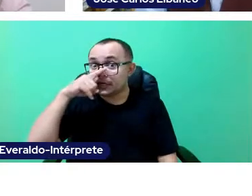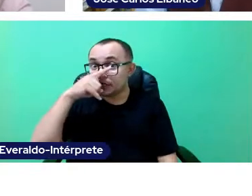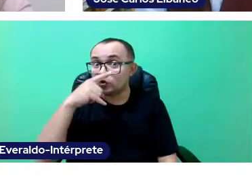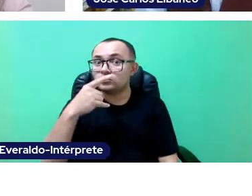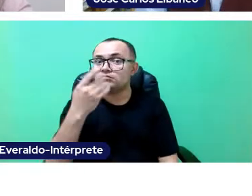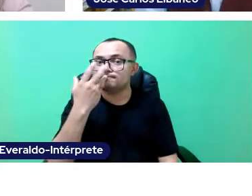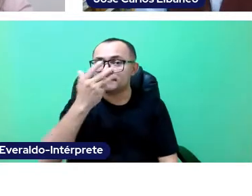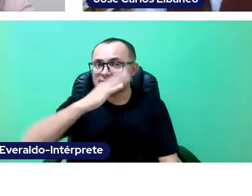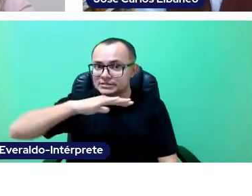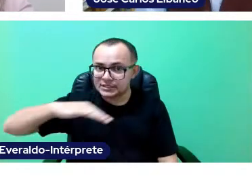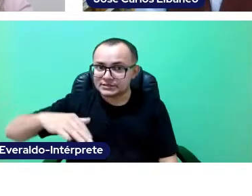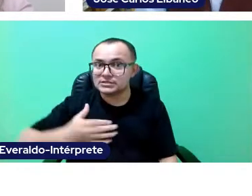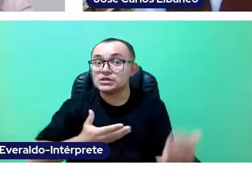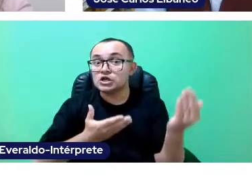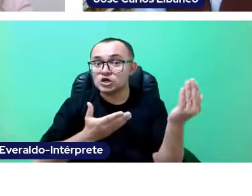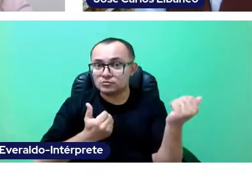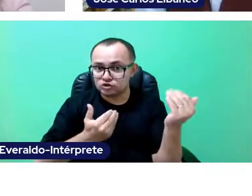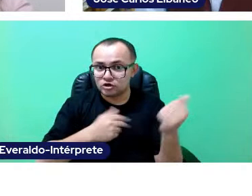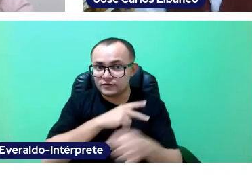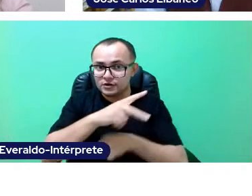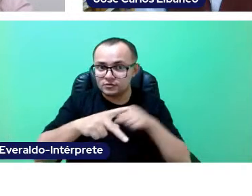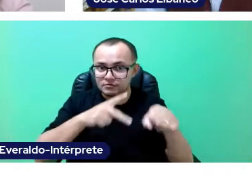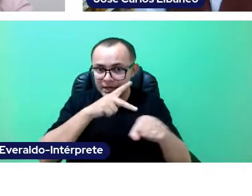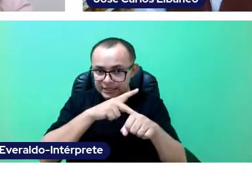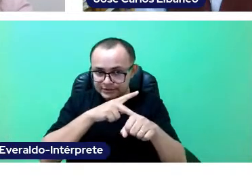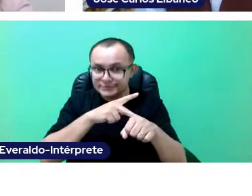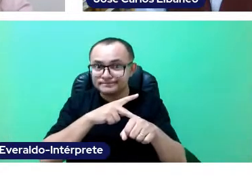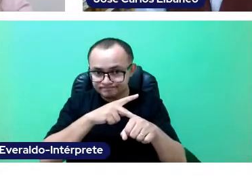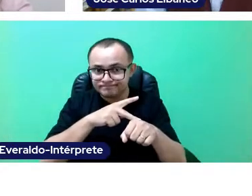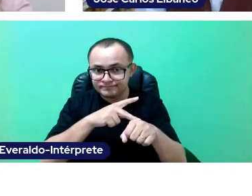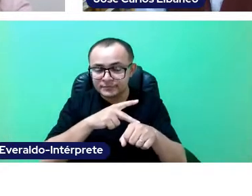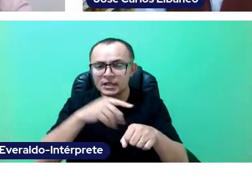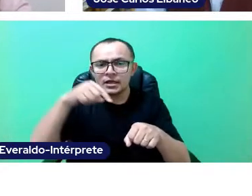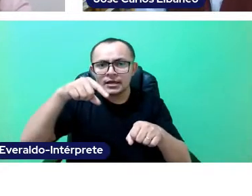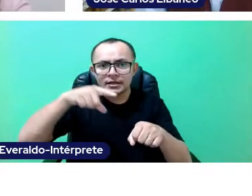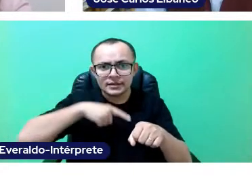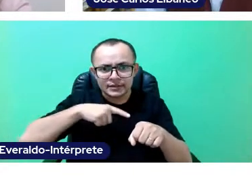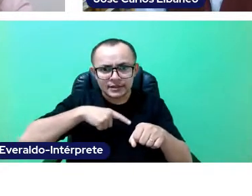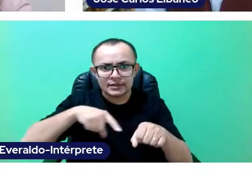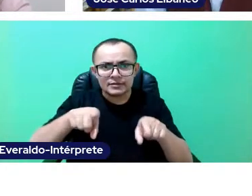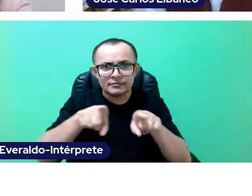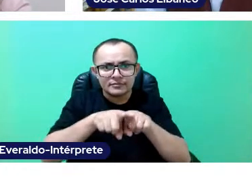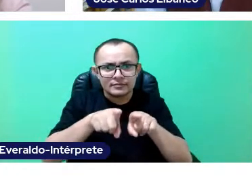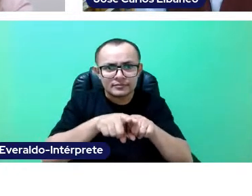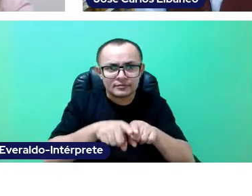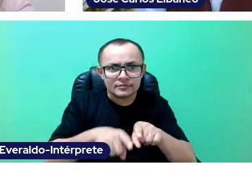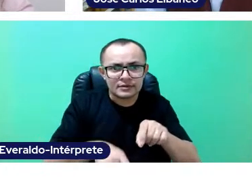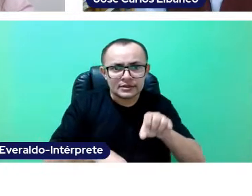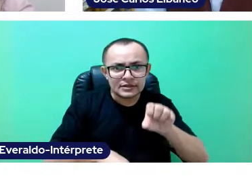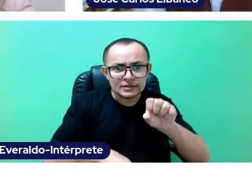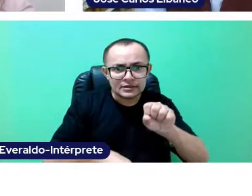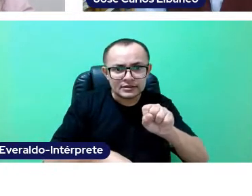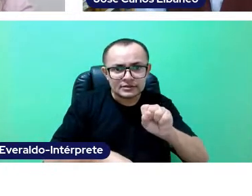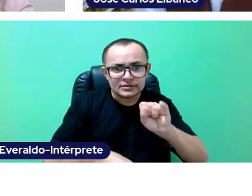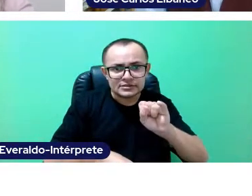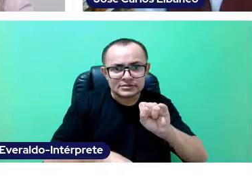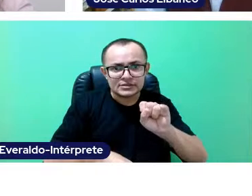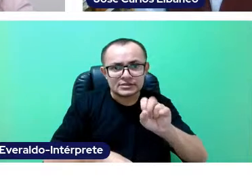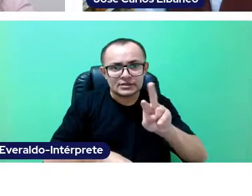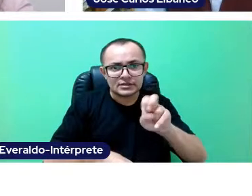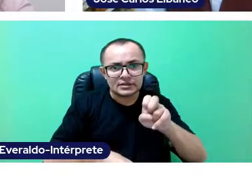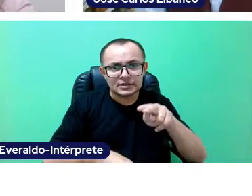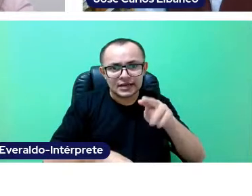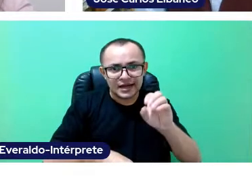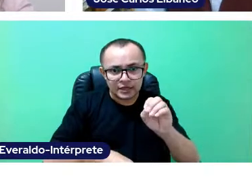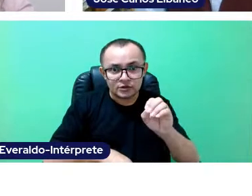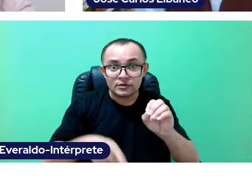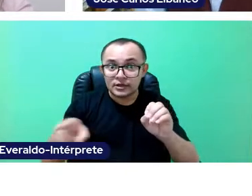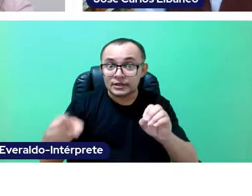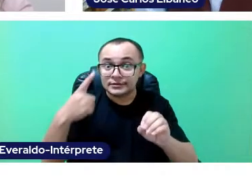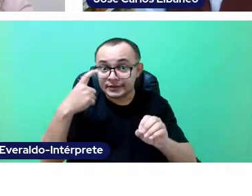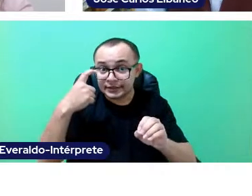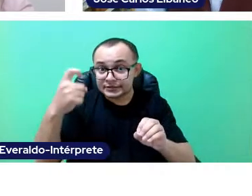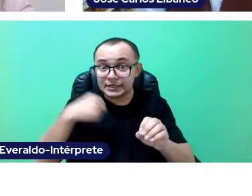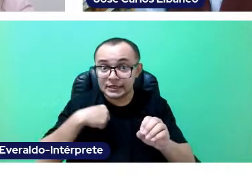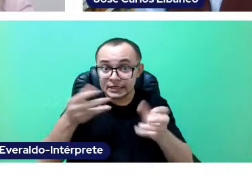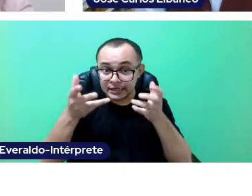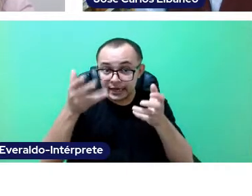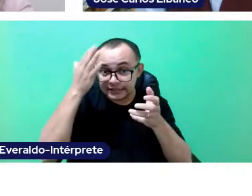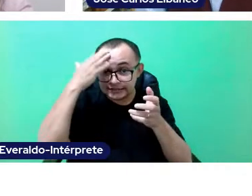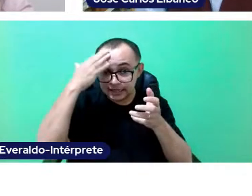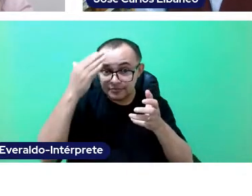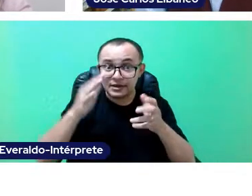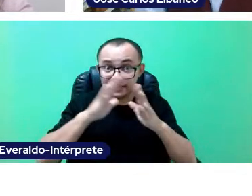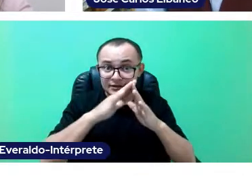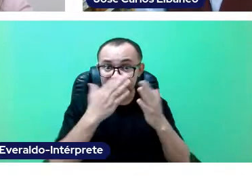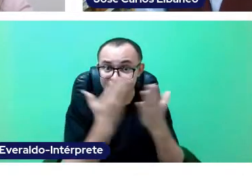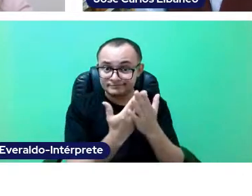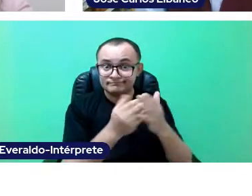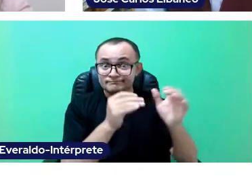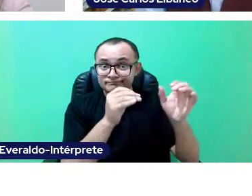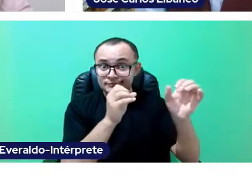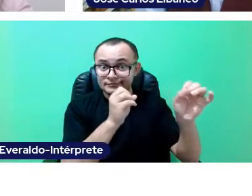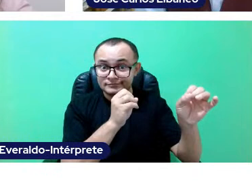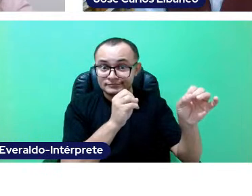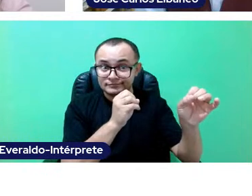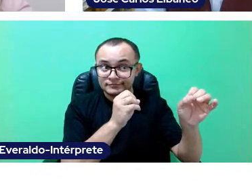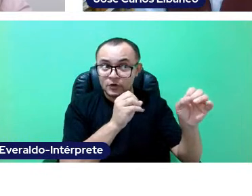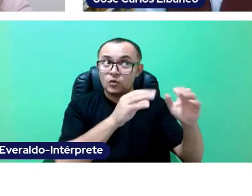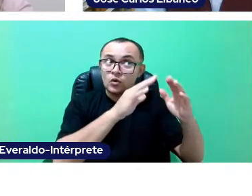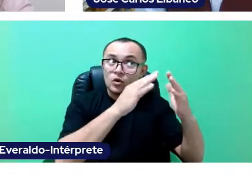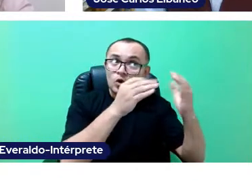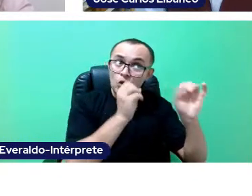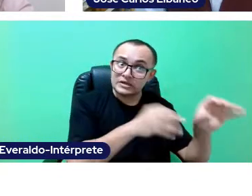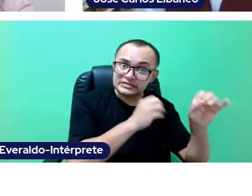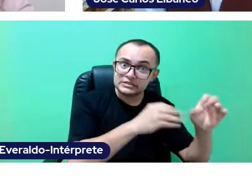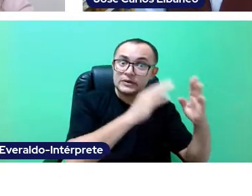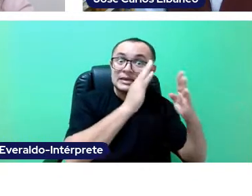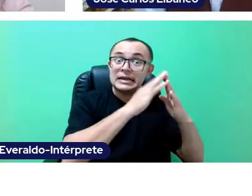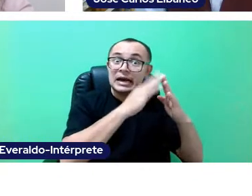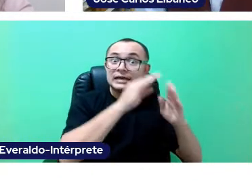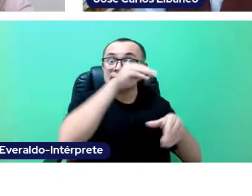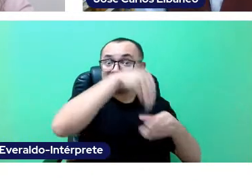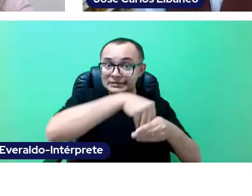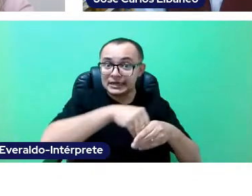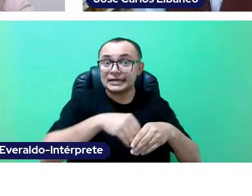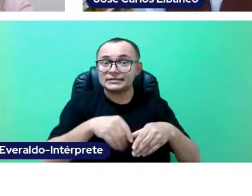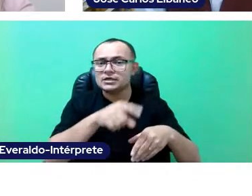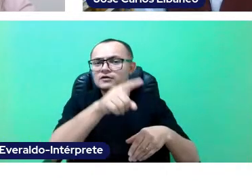And there is a comment here in the chat that also formulates these questions, Cirano Belcimar for example, I could catch him questioning in this direction as well.